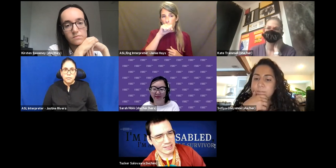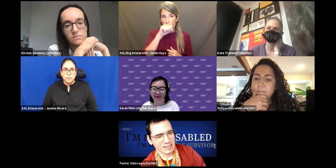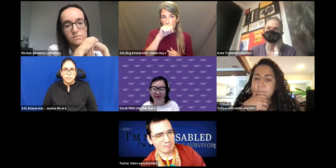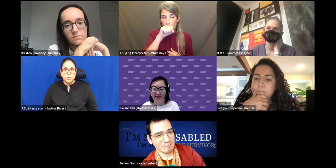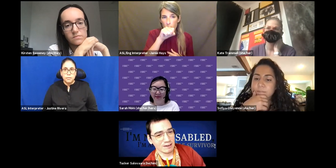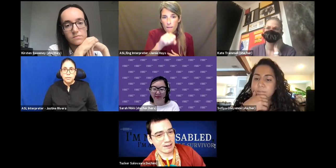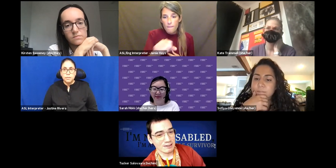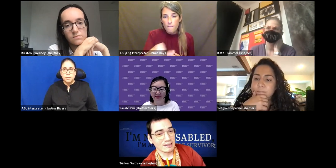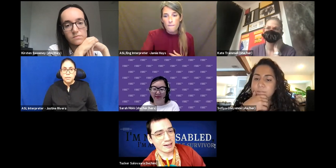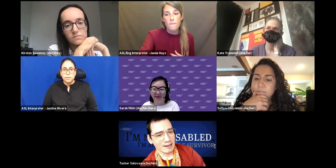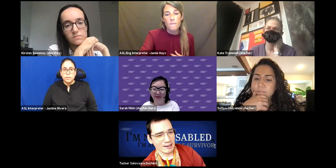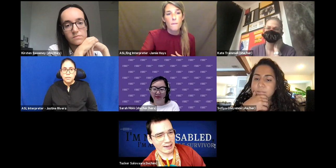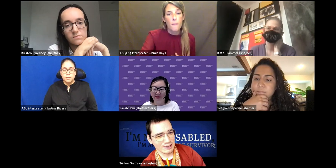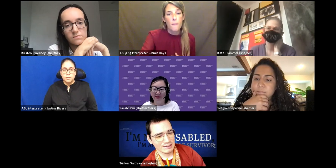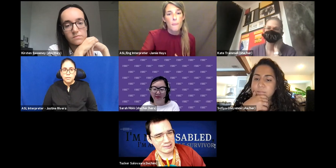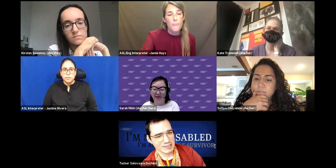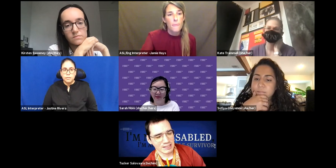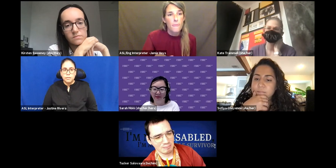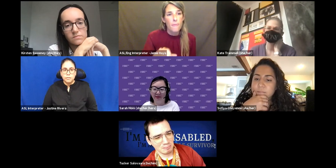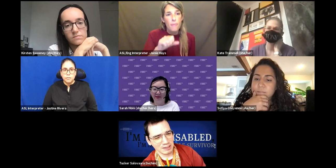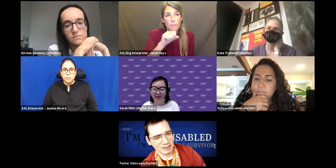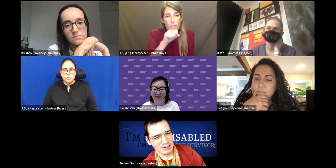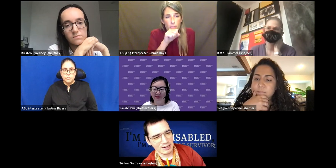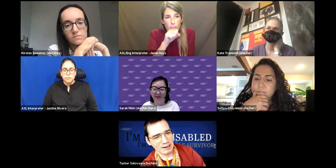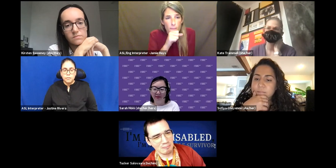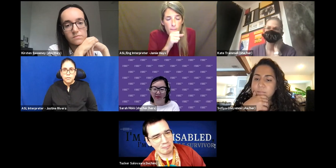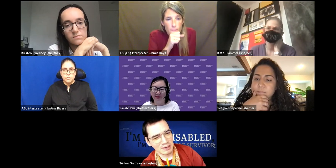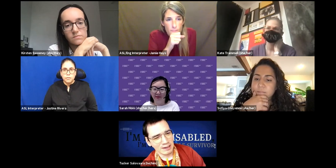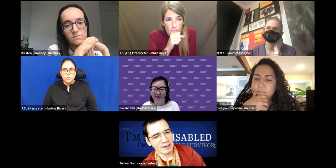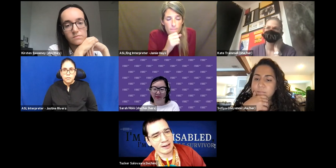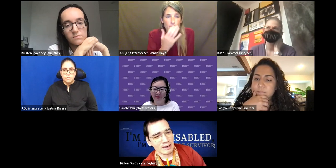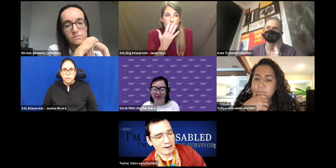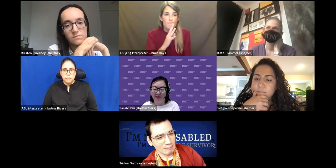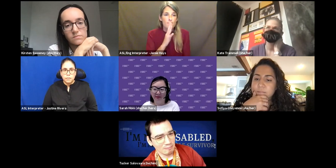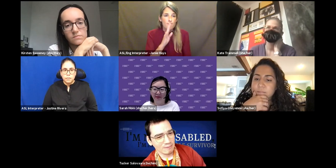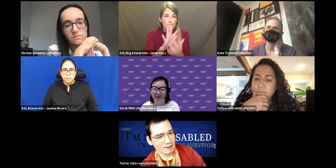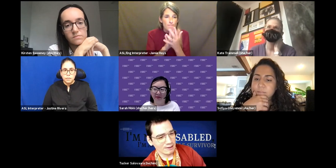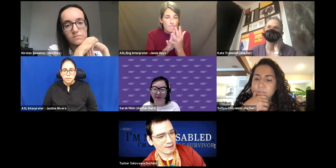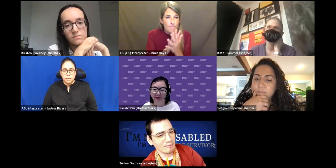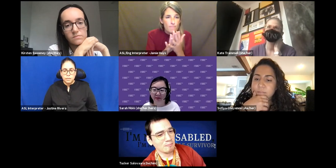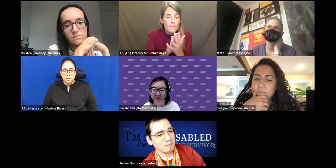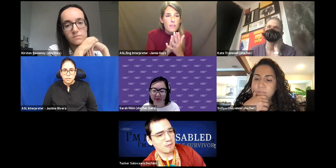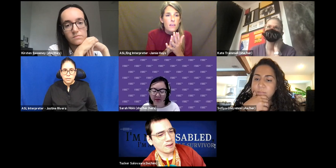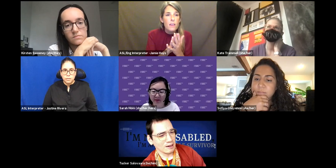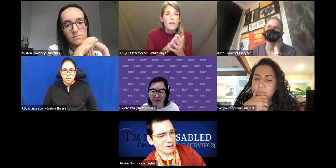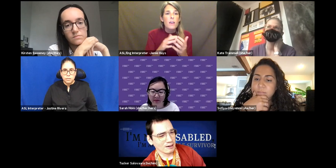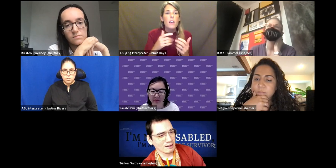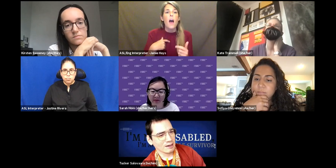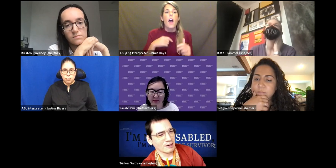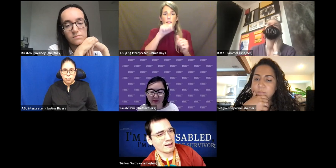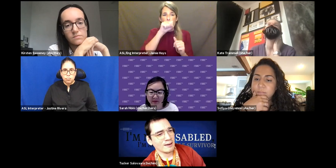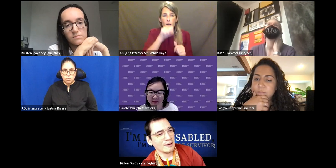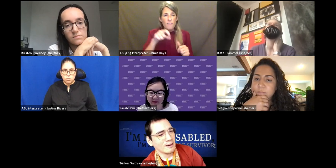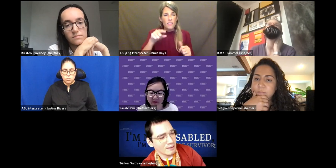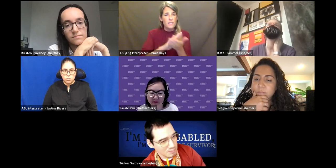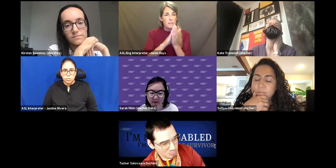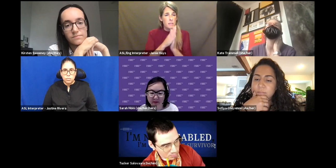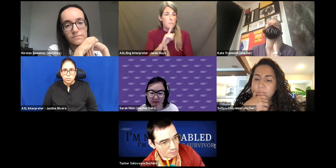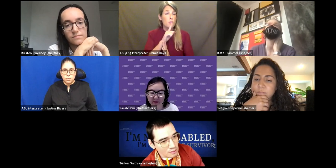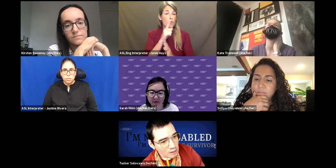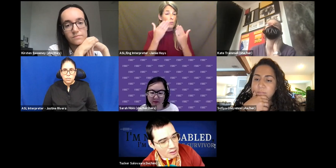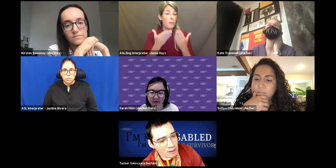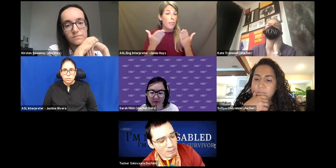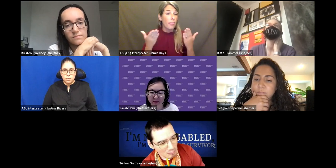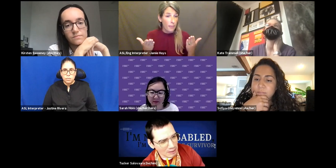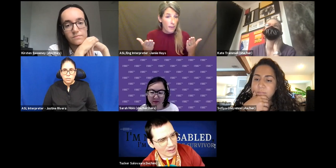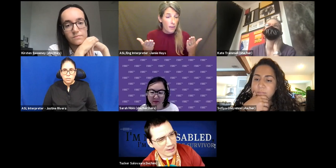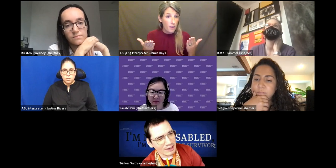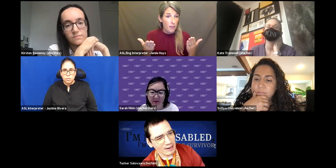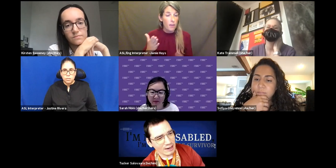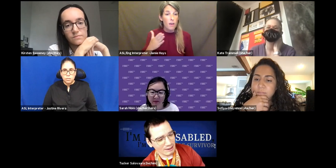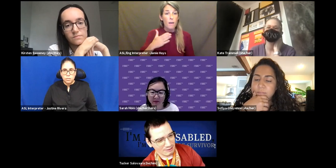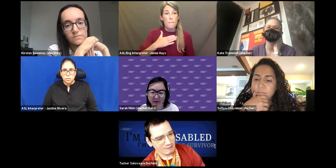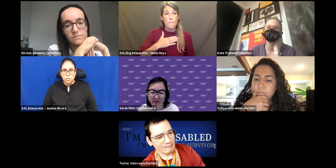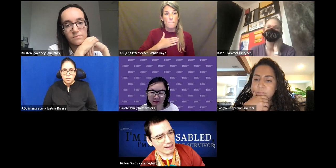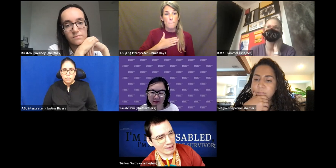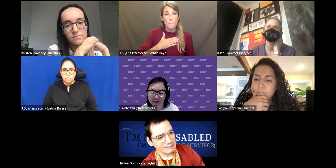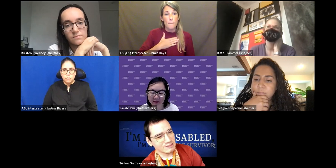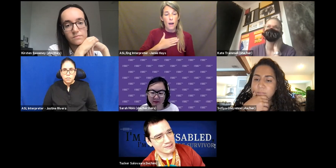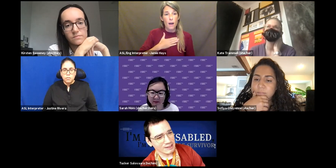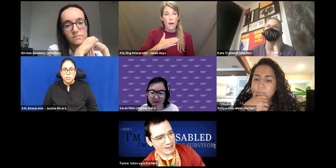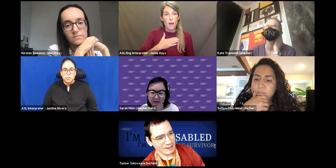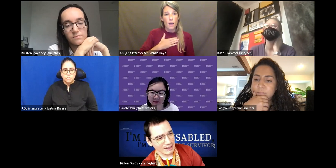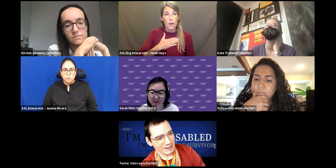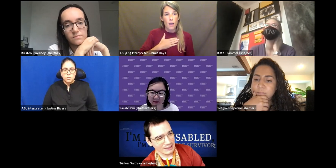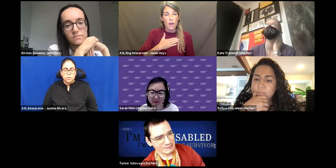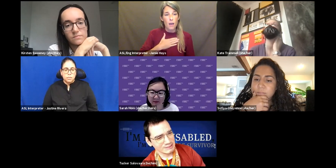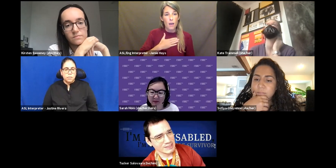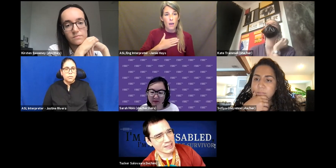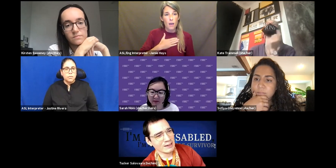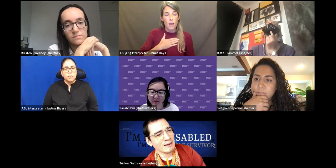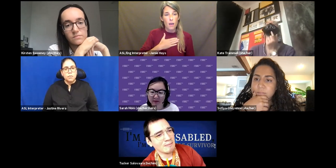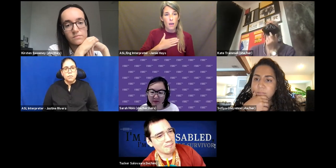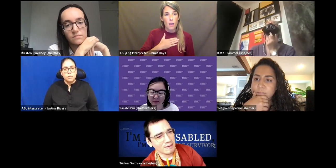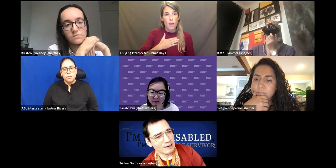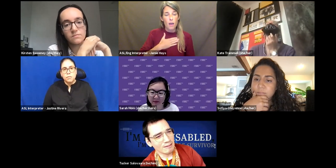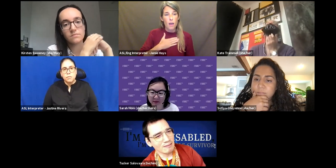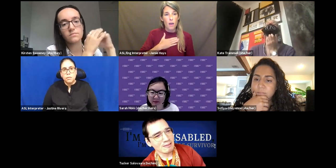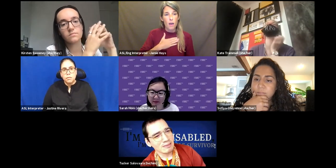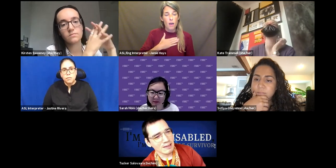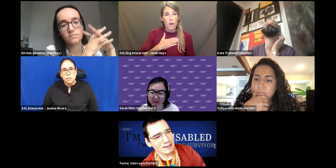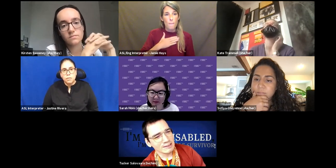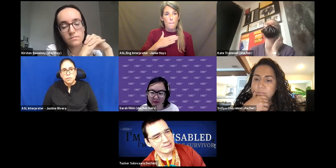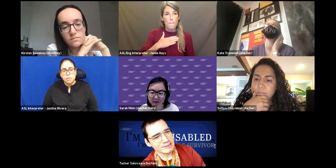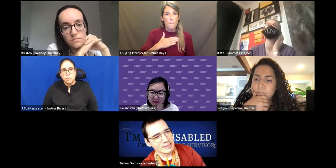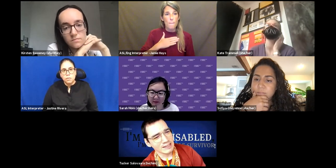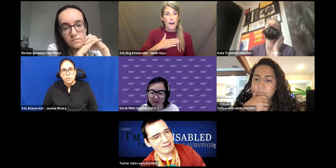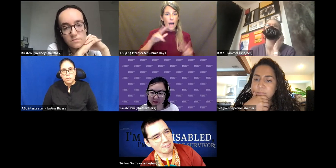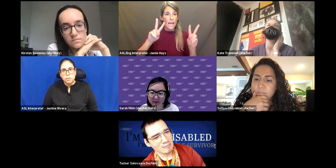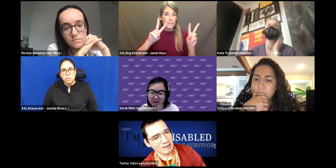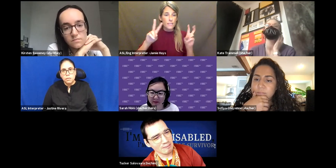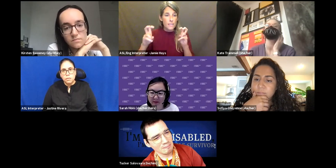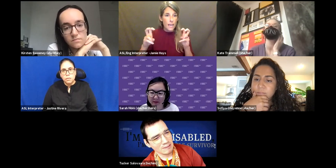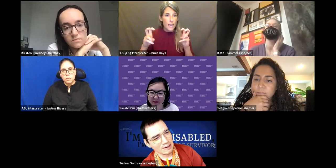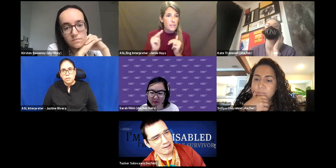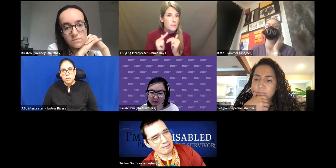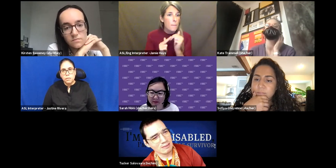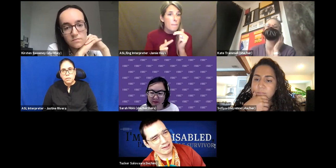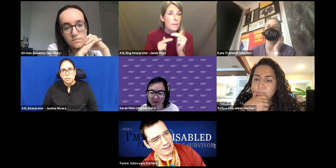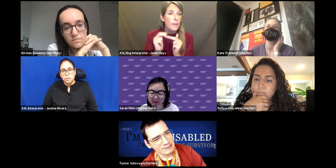disability is becoming a real thing. My question is, will this